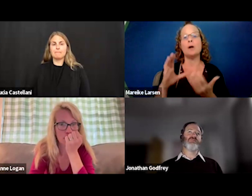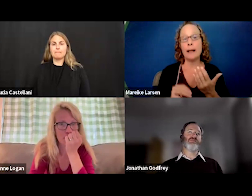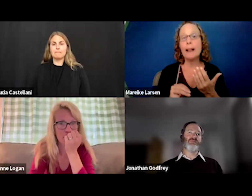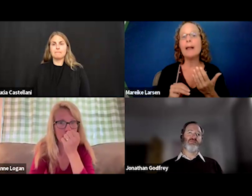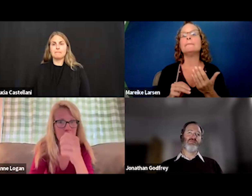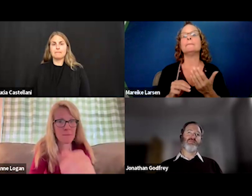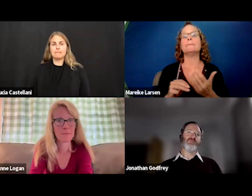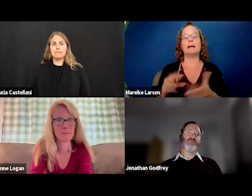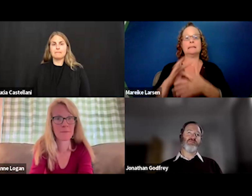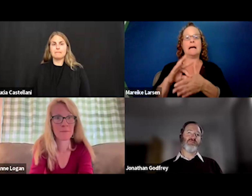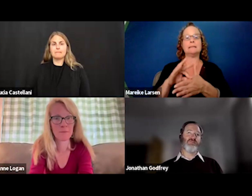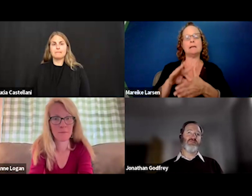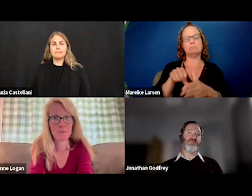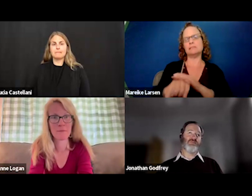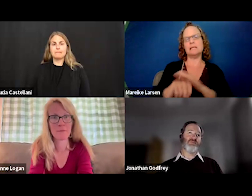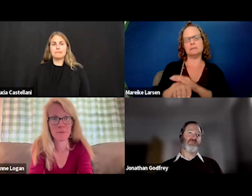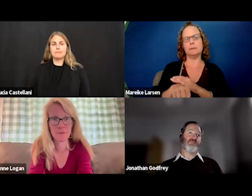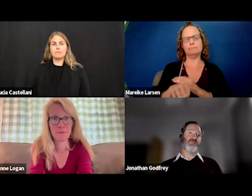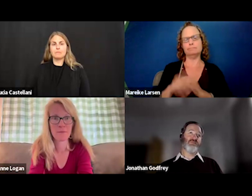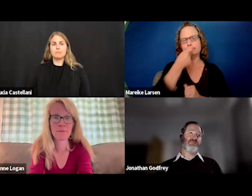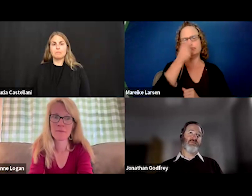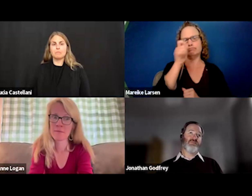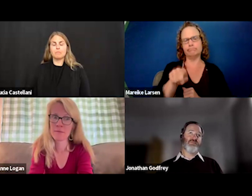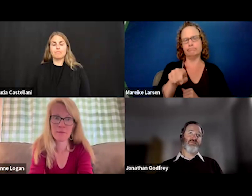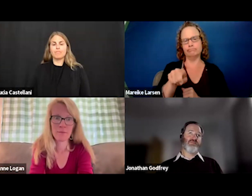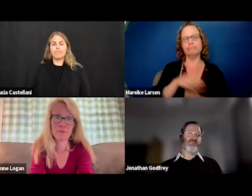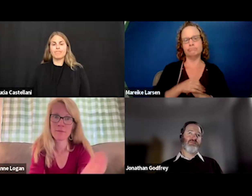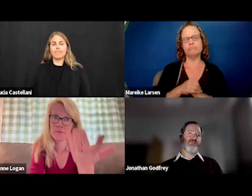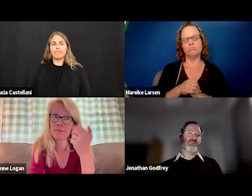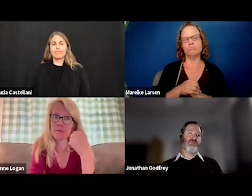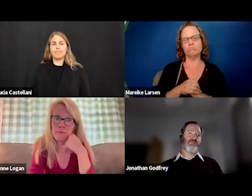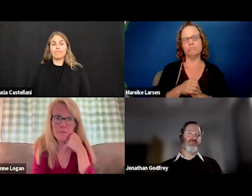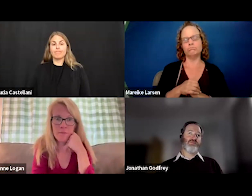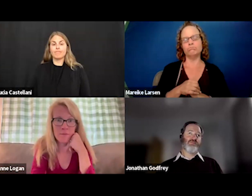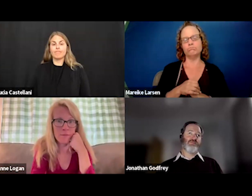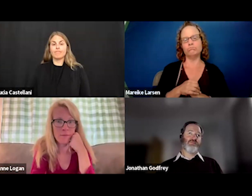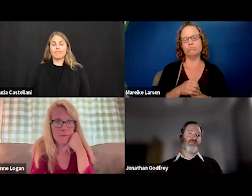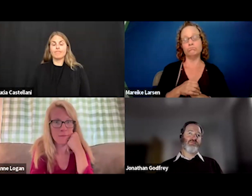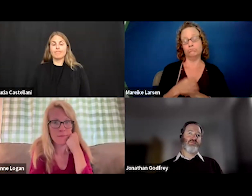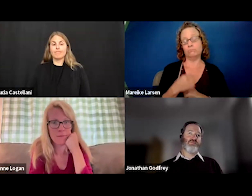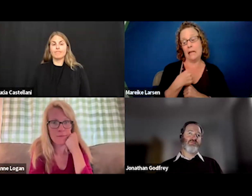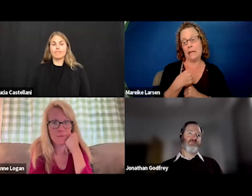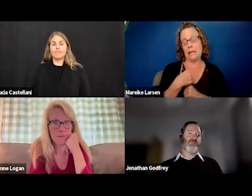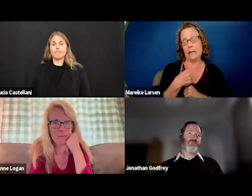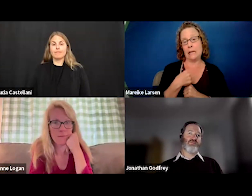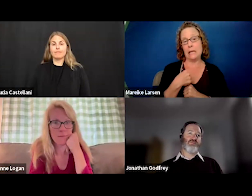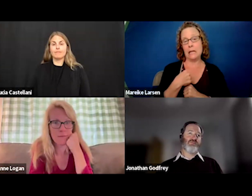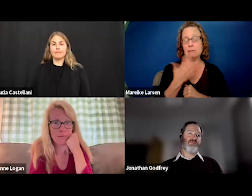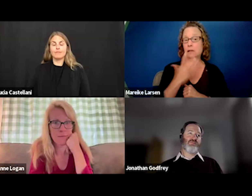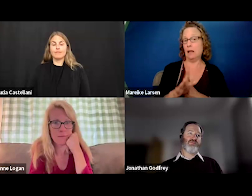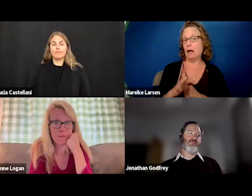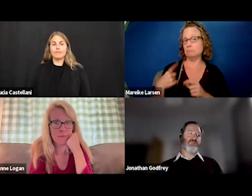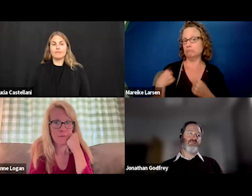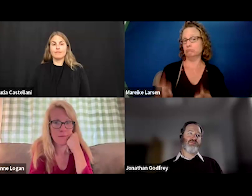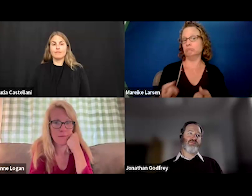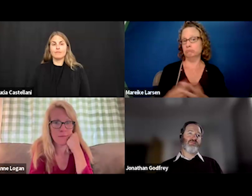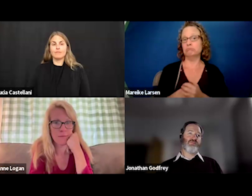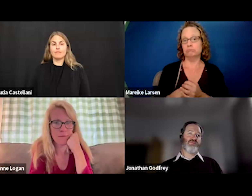accessible. And I have been fortunate to have received mentorship